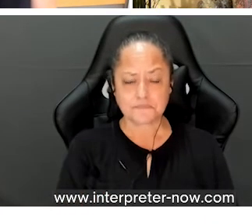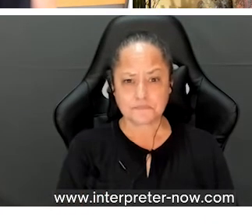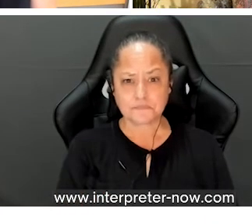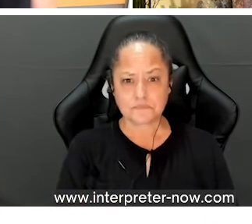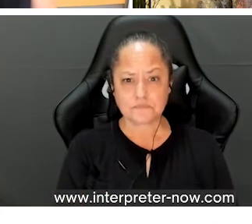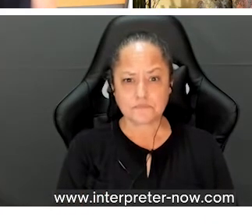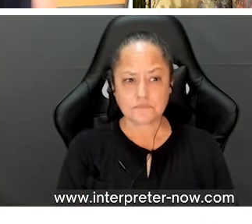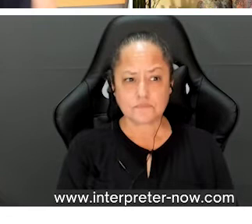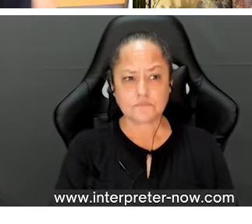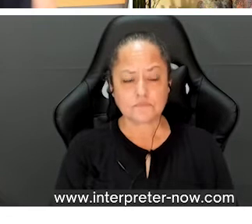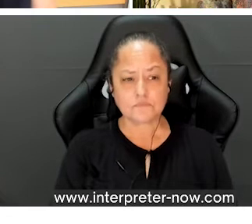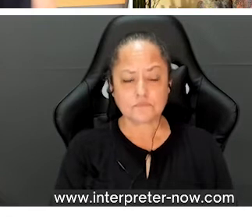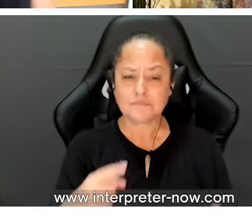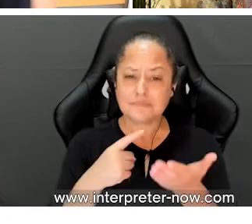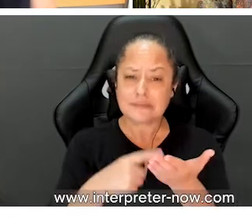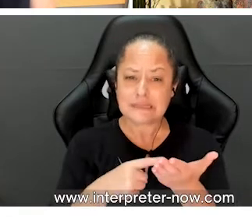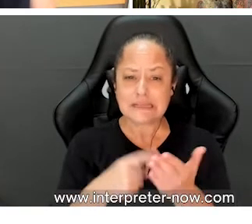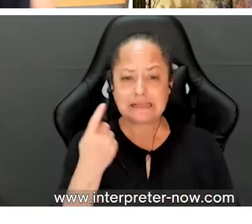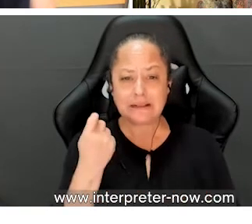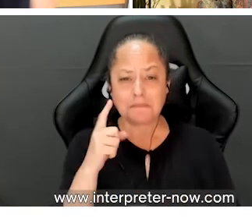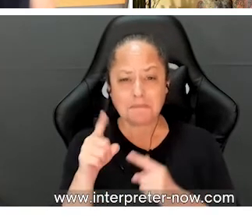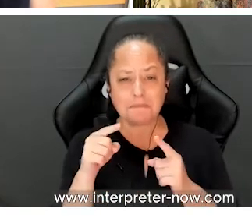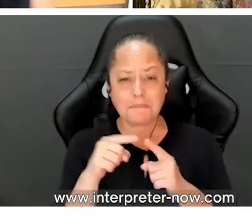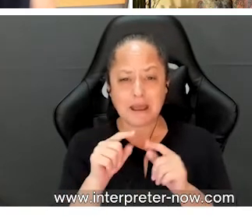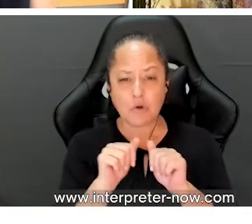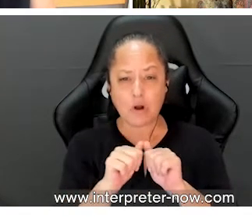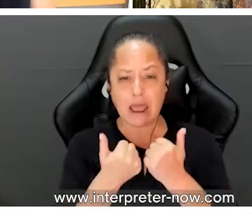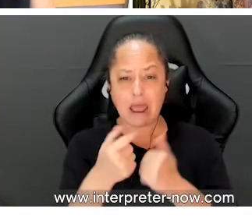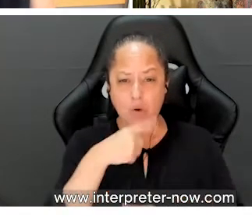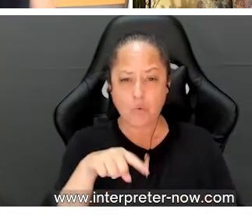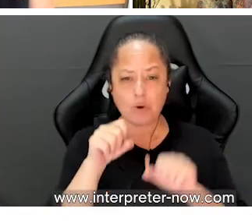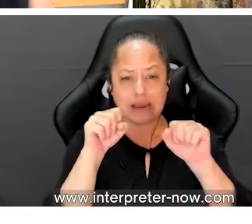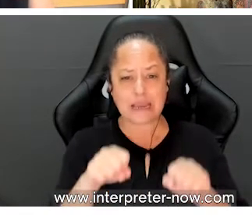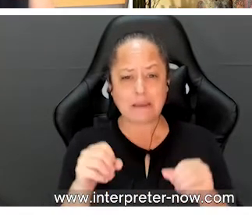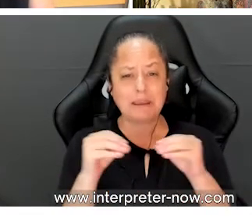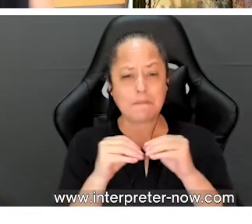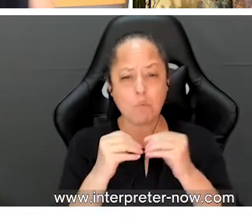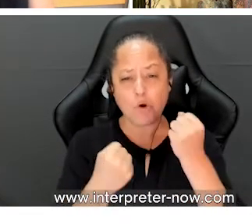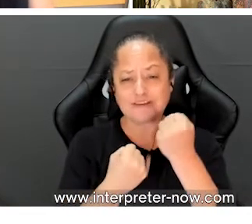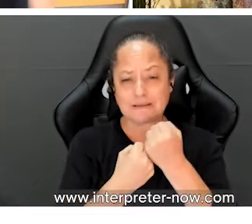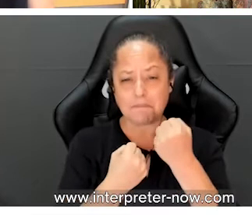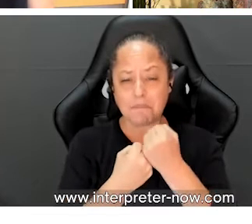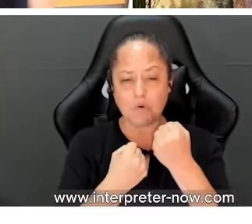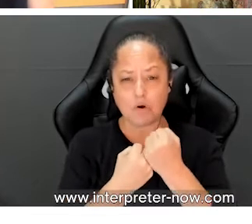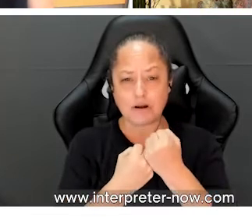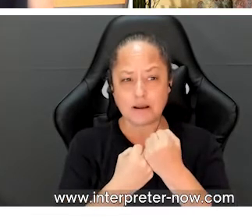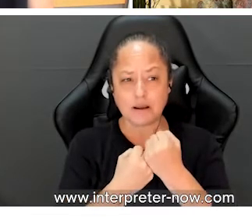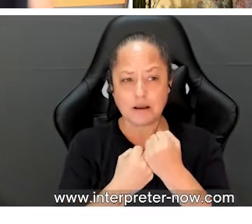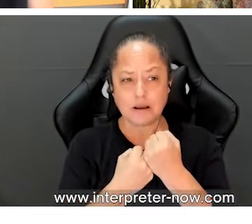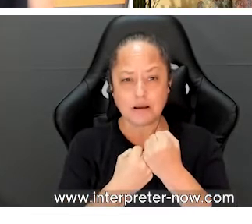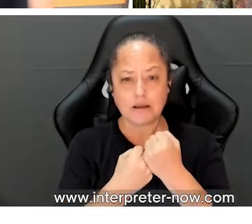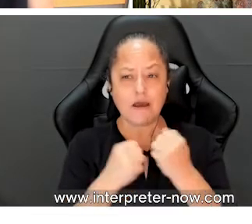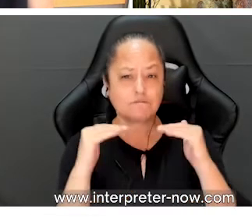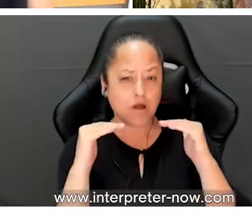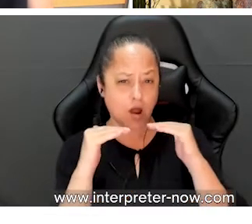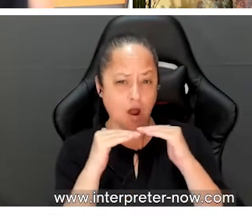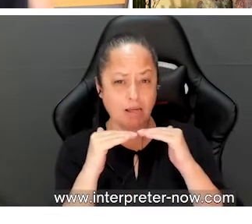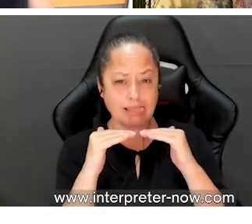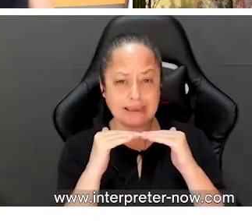Let's talk a bit about how we can be more supportive of Muslim colleagues.